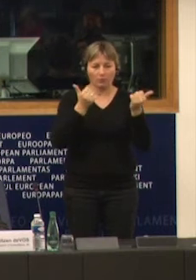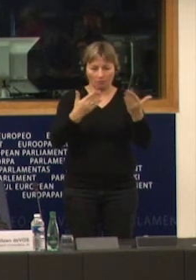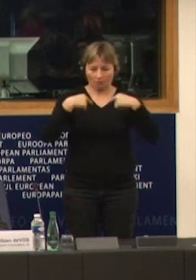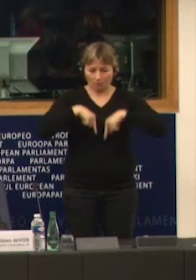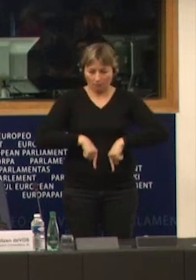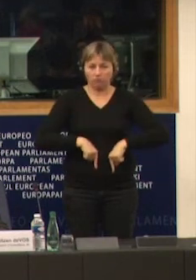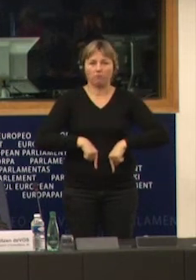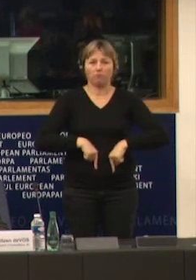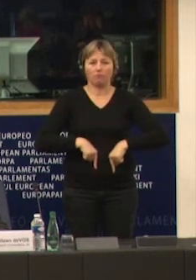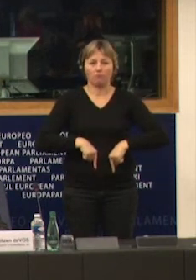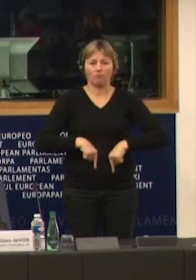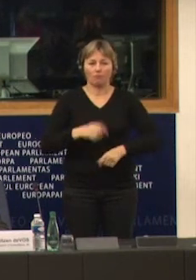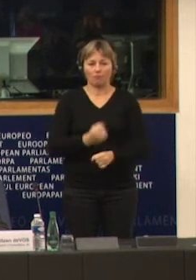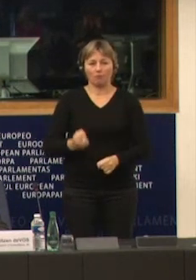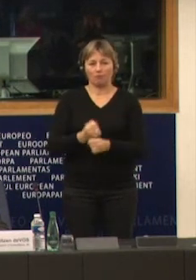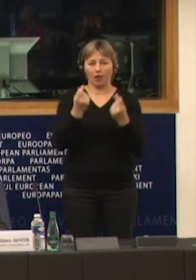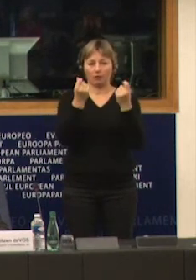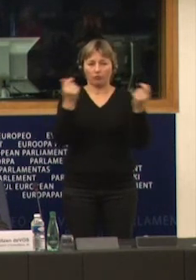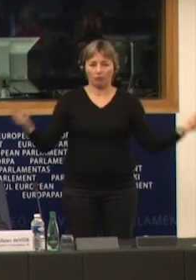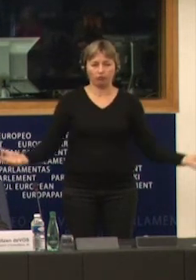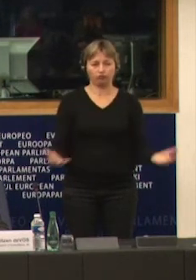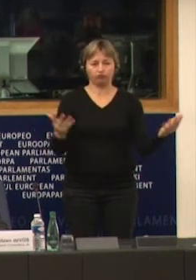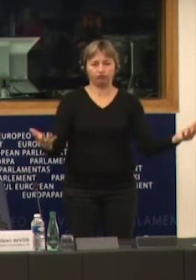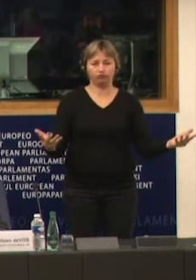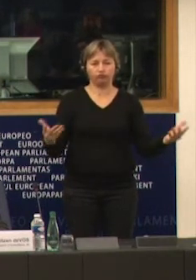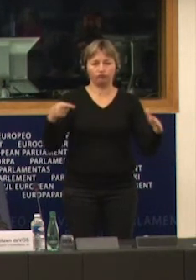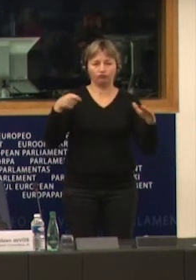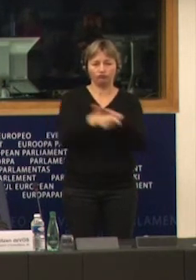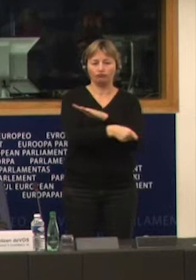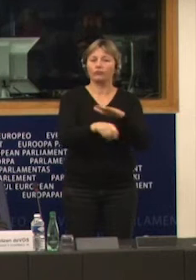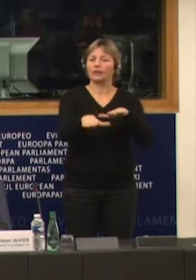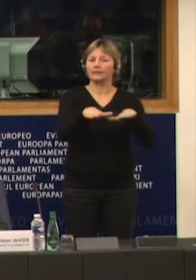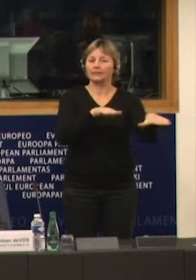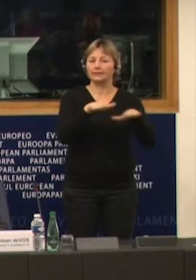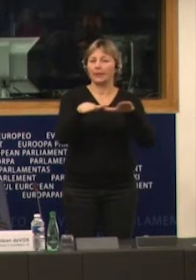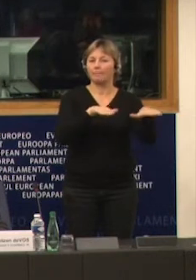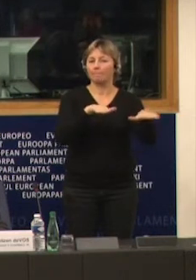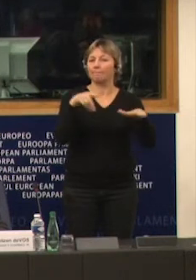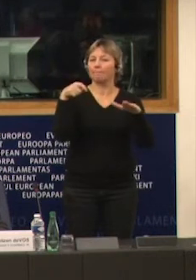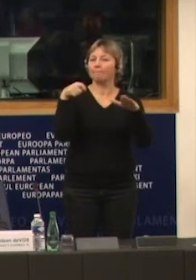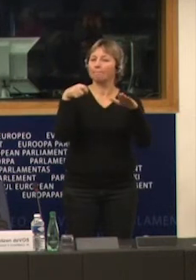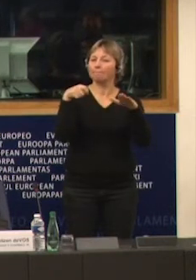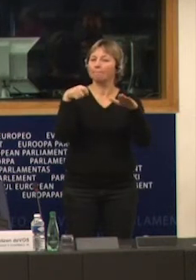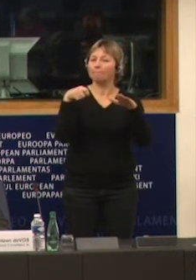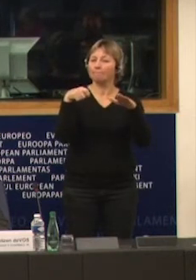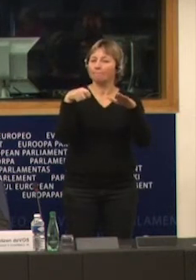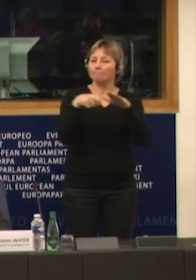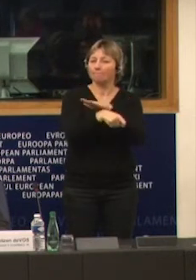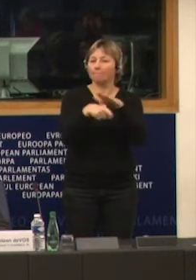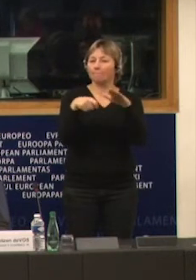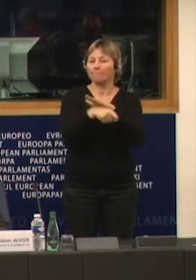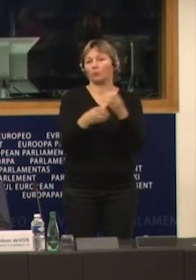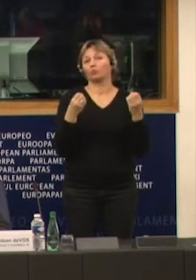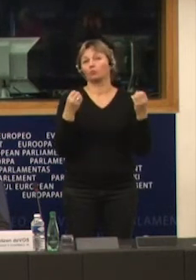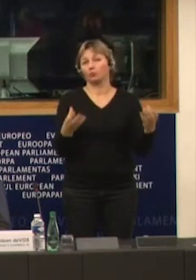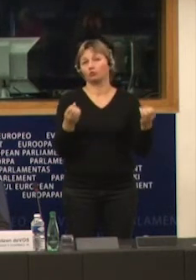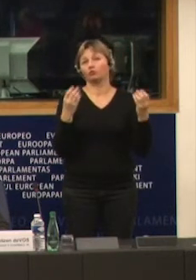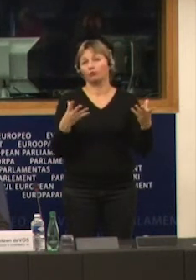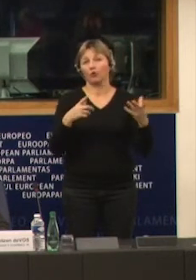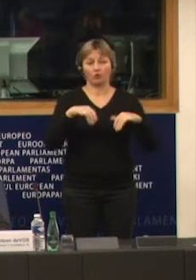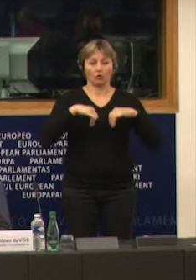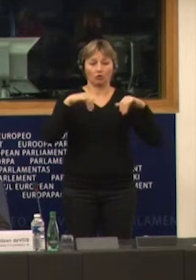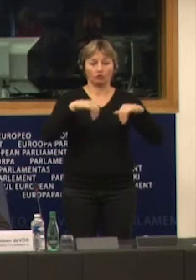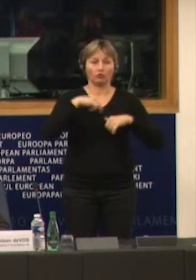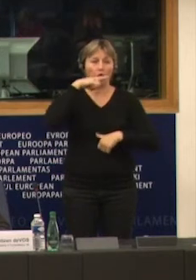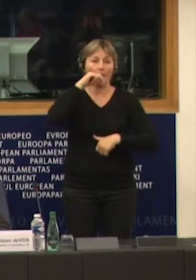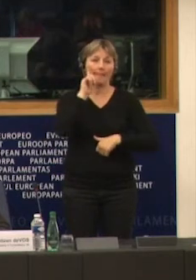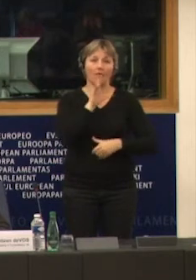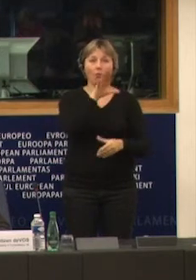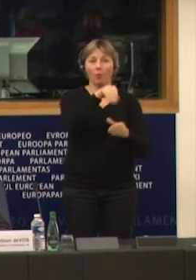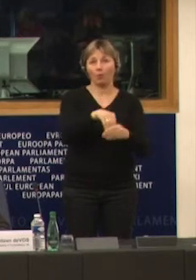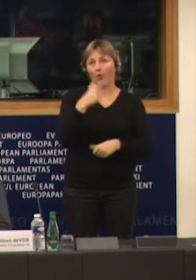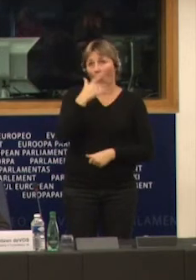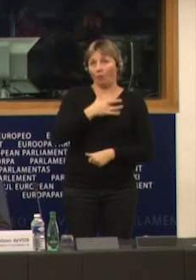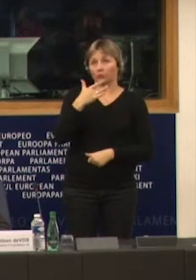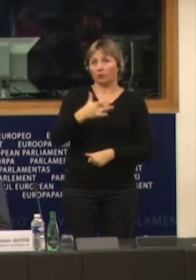it is better not to find employment. It is better to have a benefit. However, there are new viewpoints last 10 years.